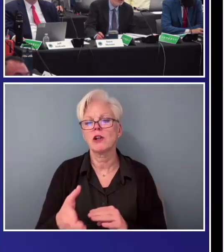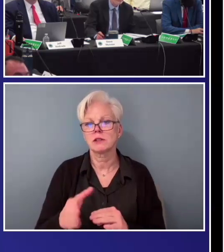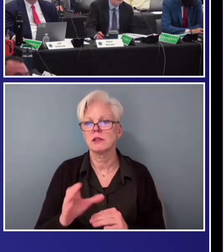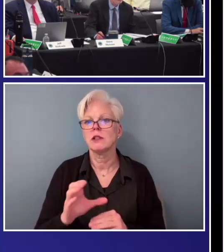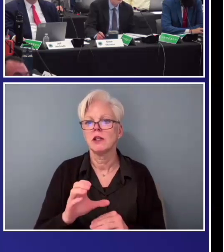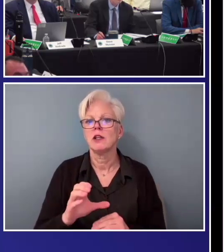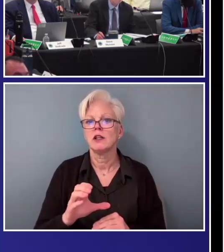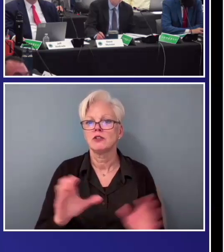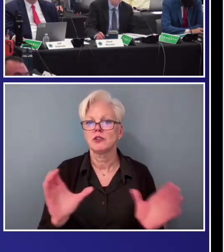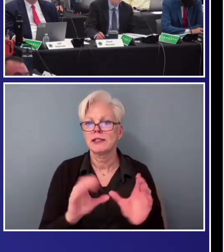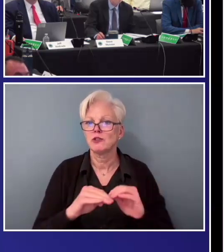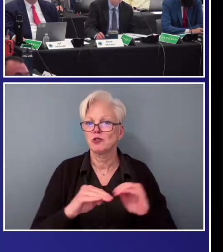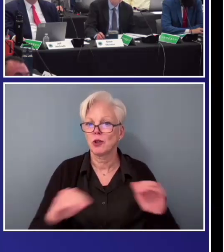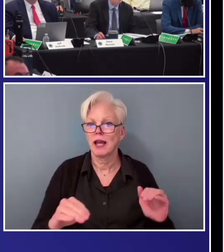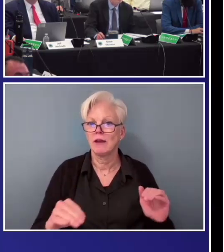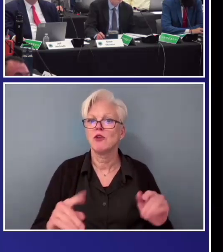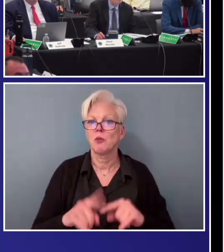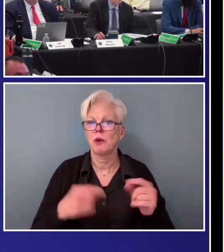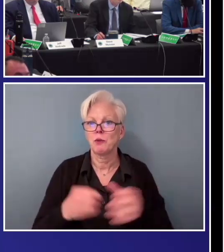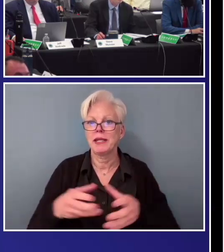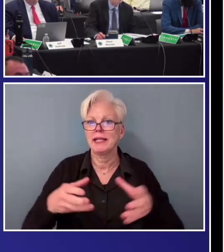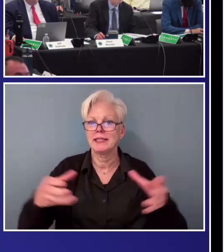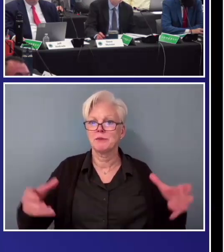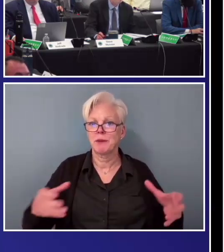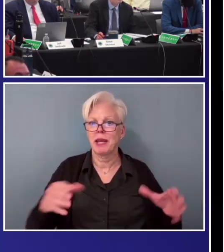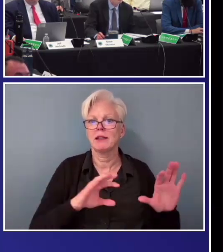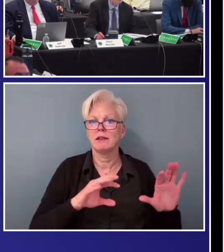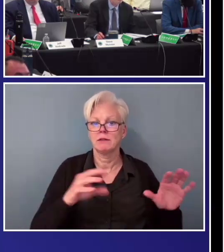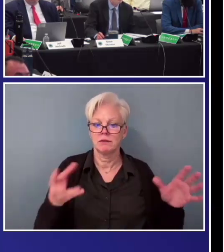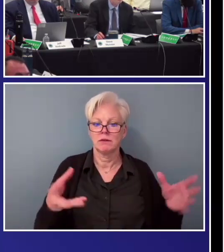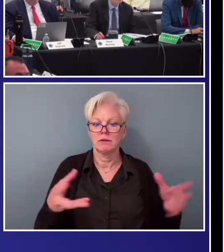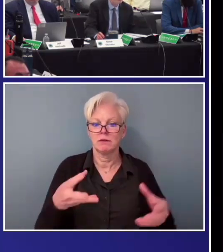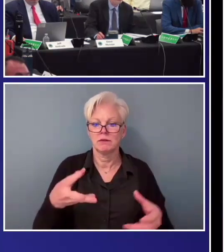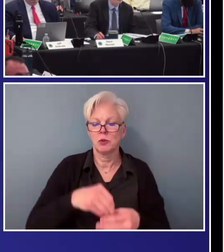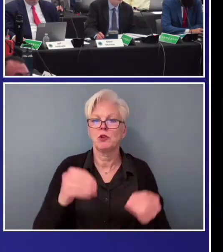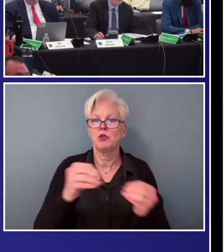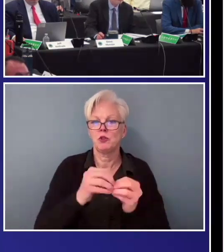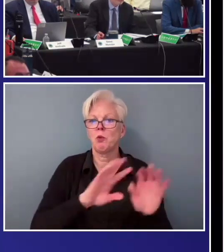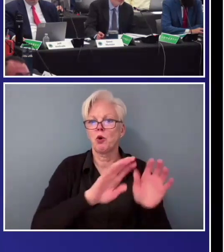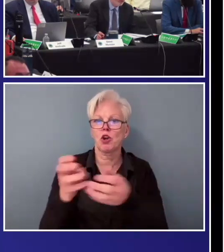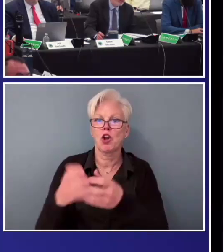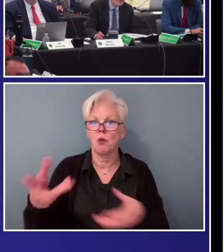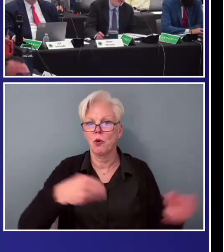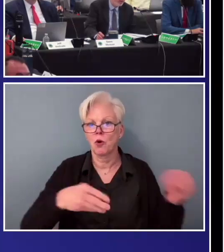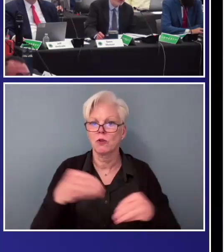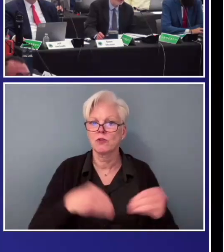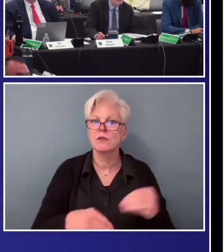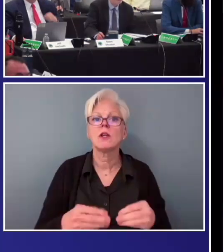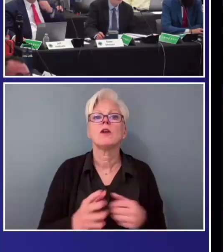the other thing I wanted to mention here is, as we talked about earlier,